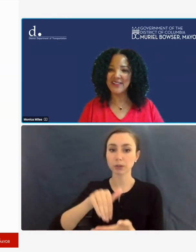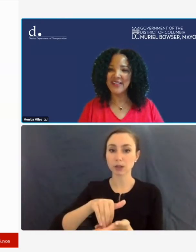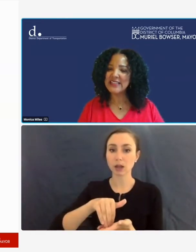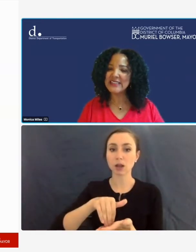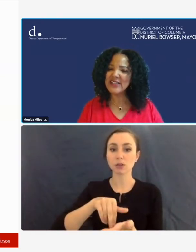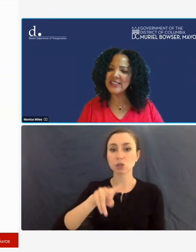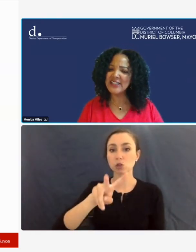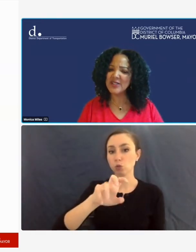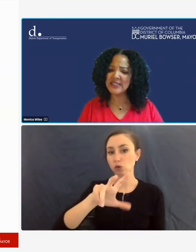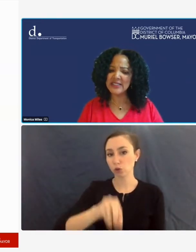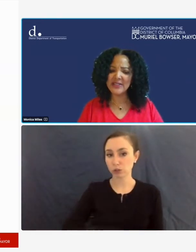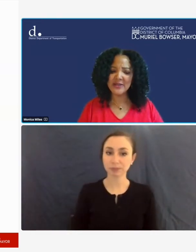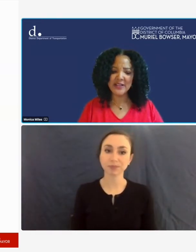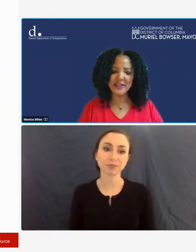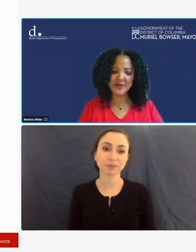so tatiana was there another another question